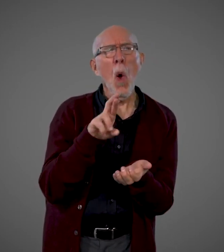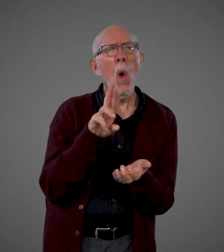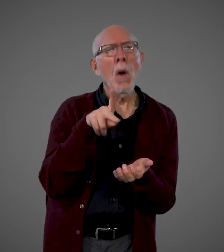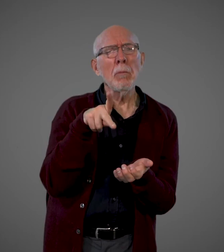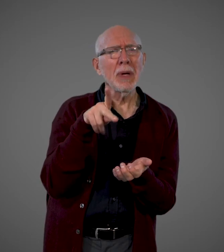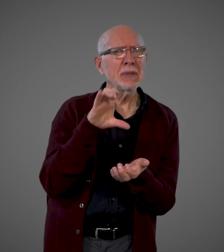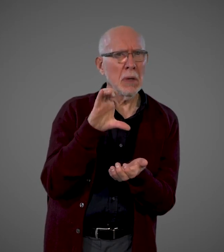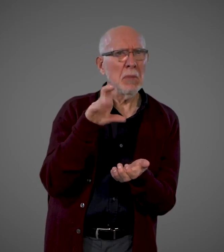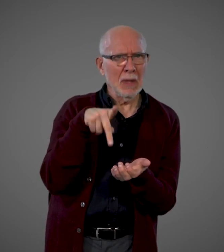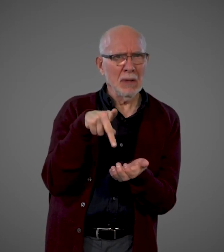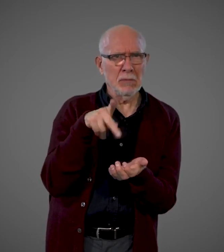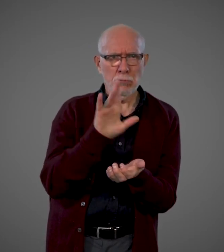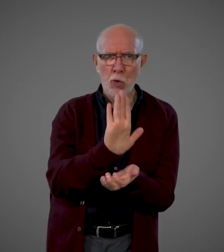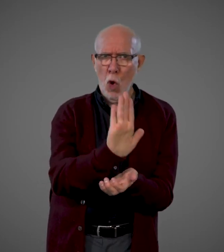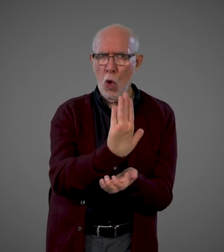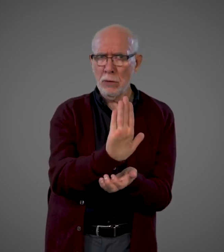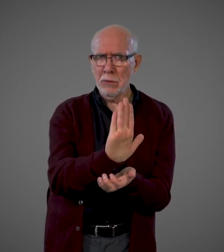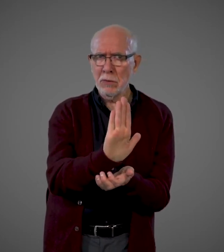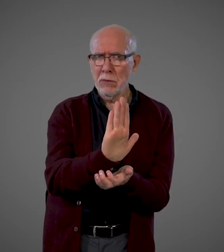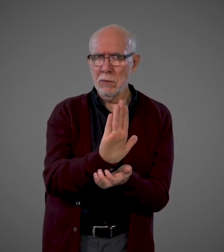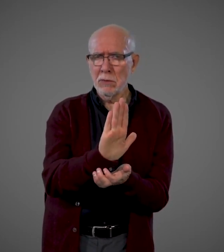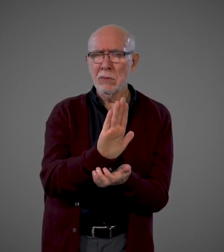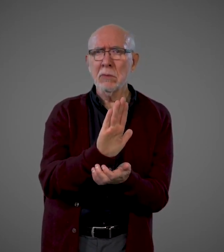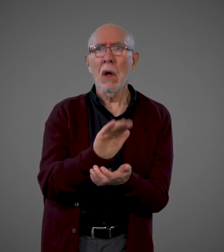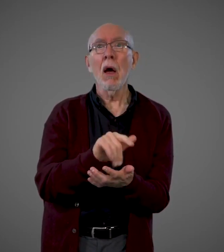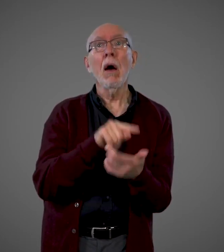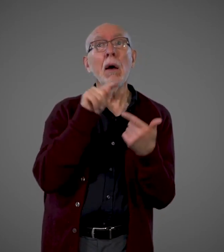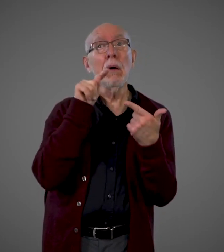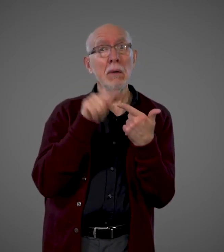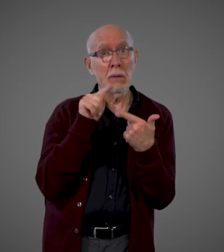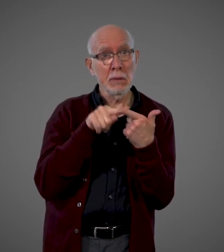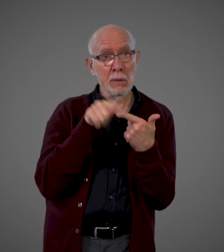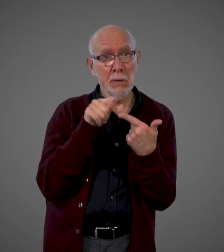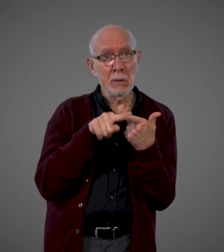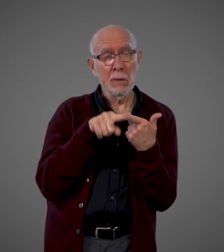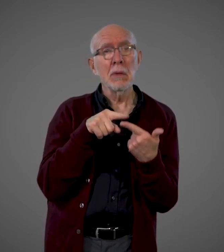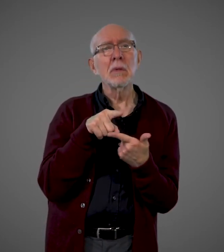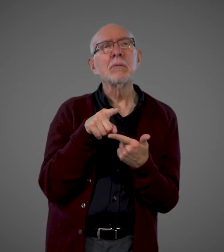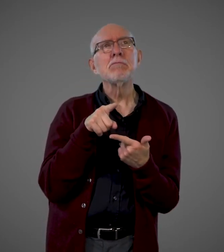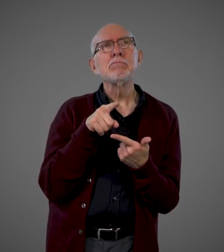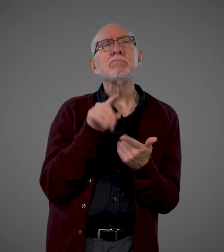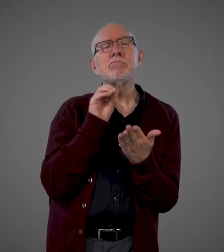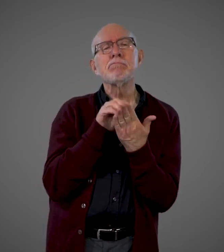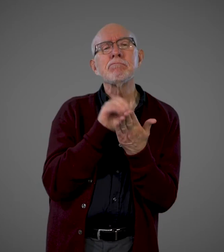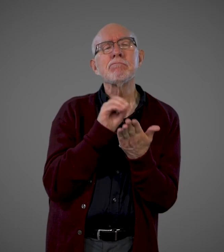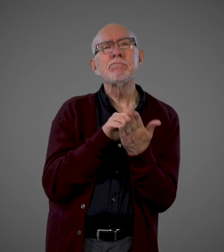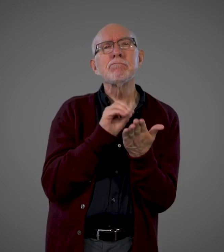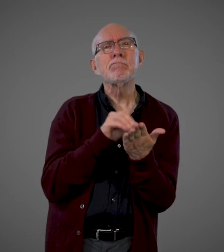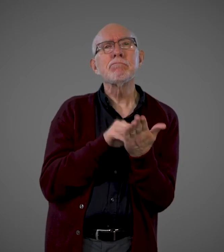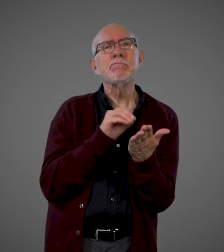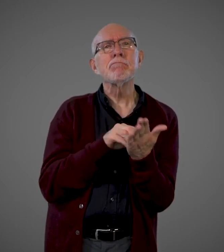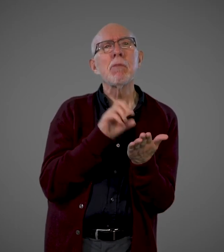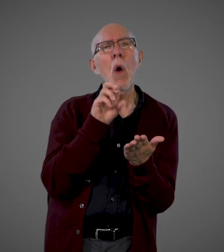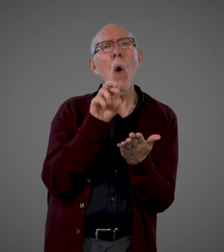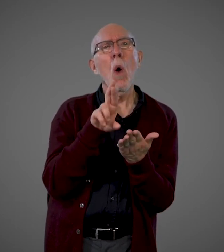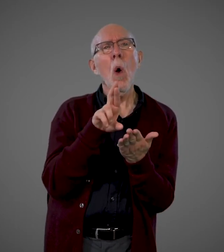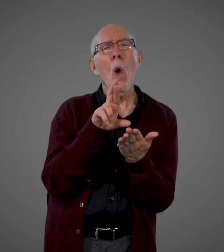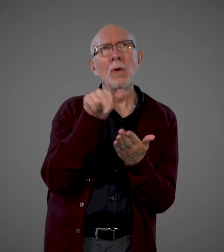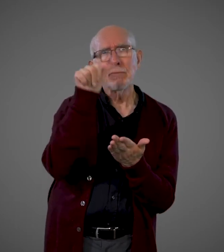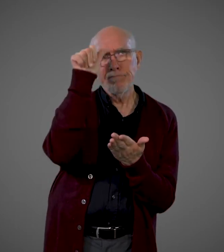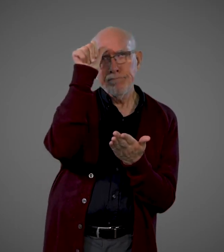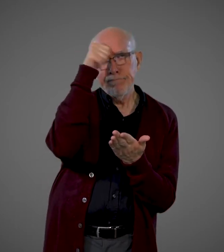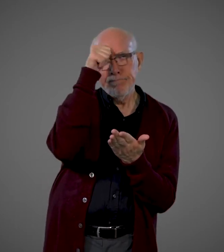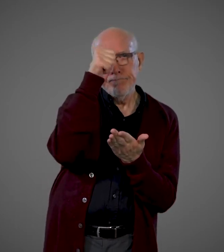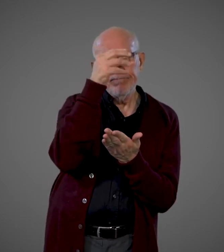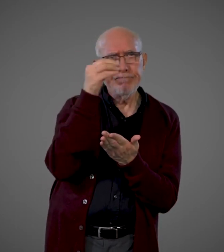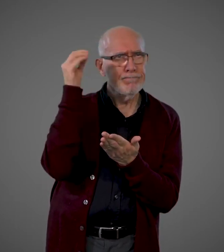Before that appointment, write down or try to remember a list